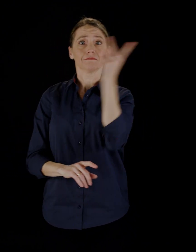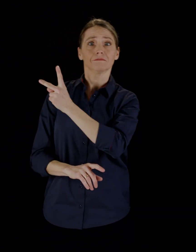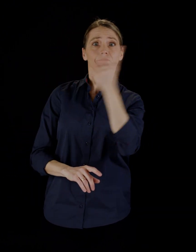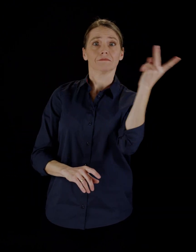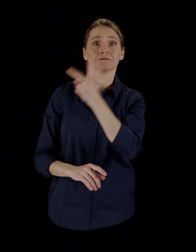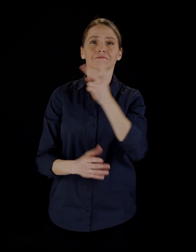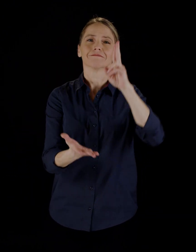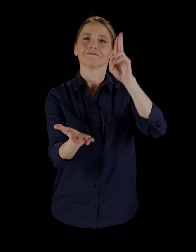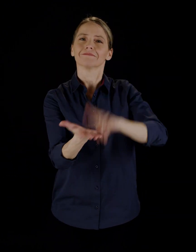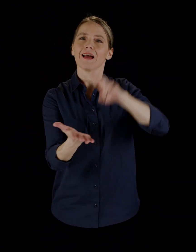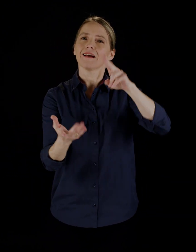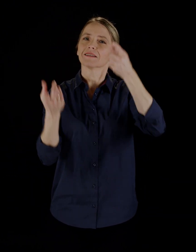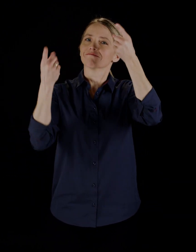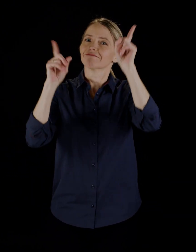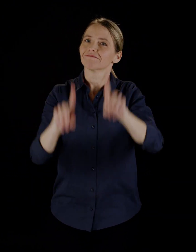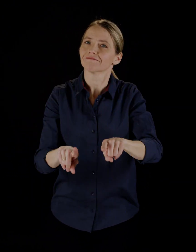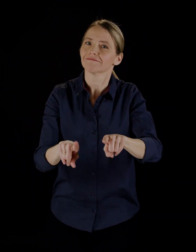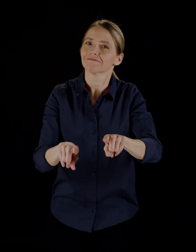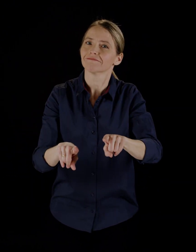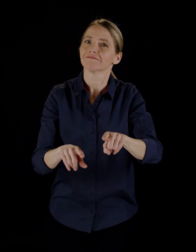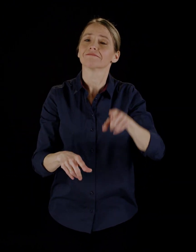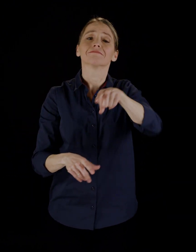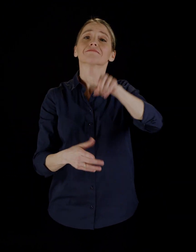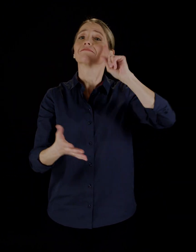a customer to provide internet service for a fee.